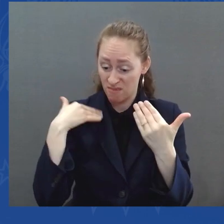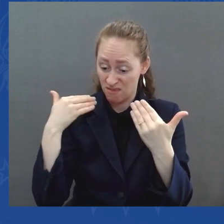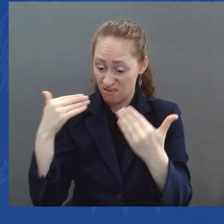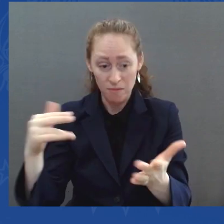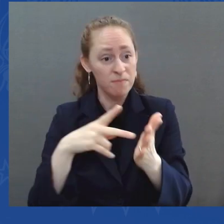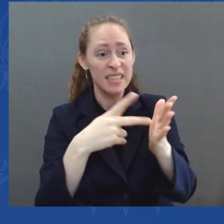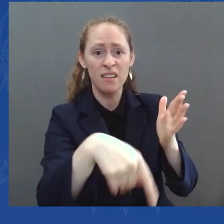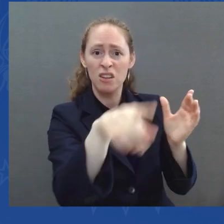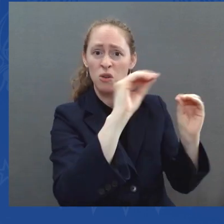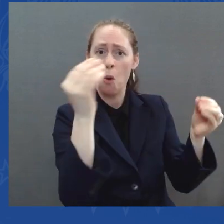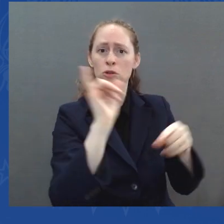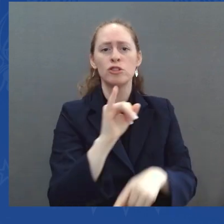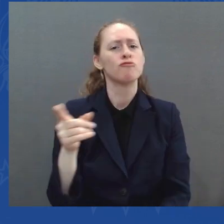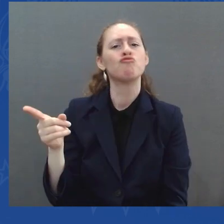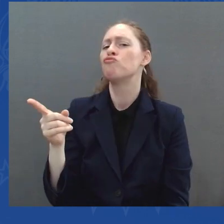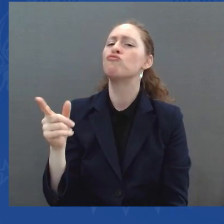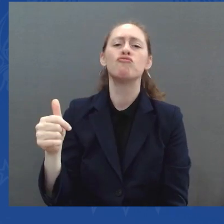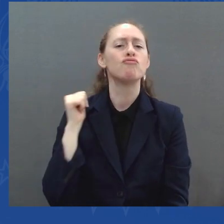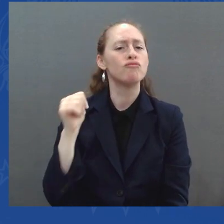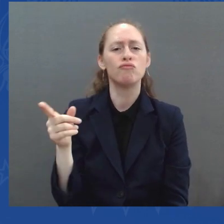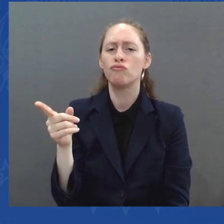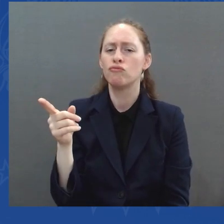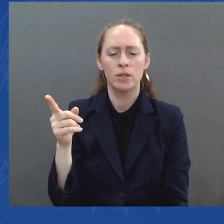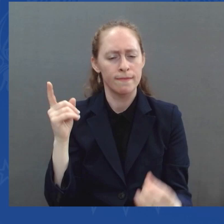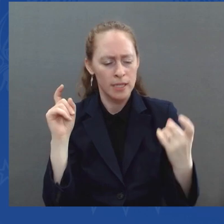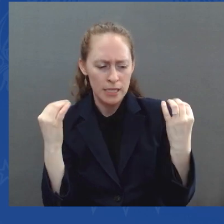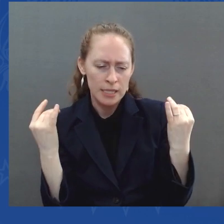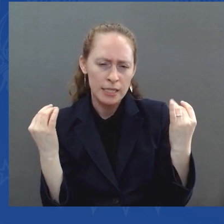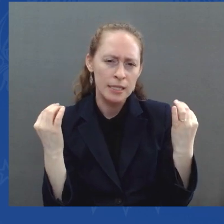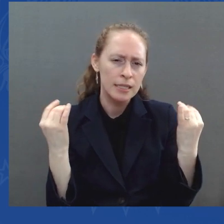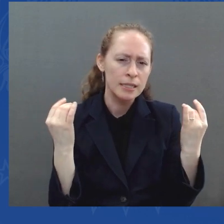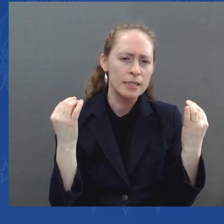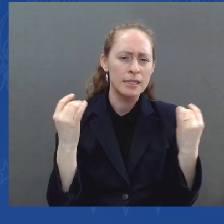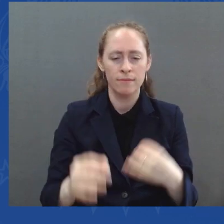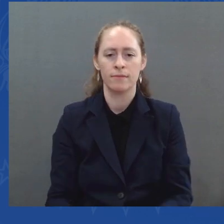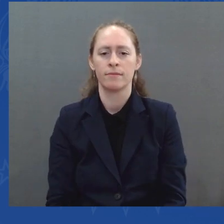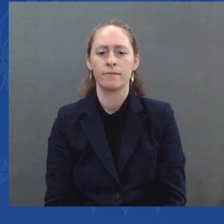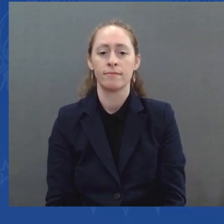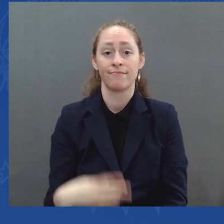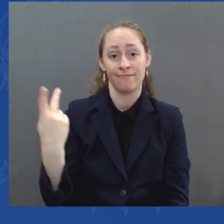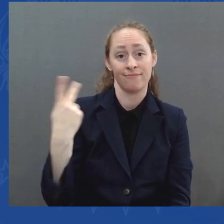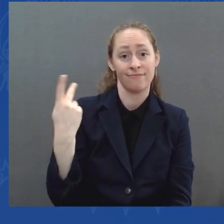we met every single day, he'd remind me what we're why we're doing this in the first place.